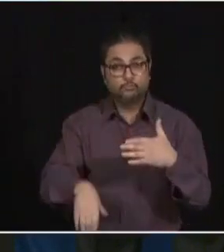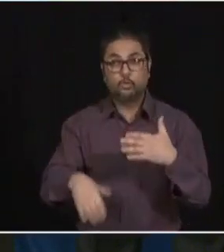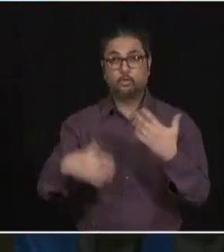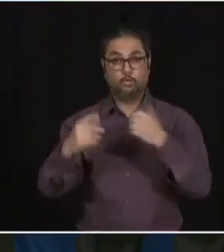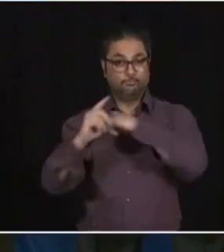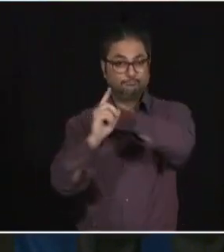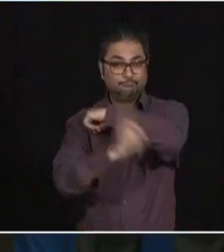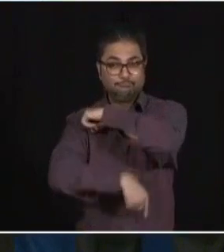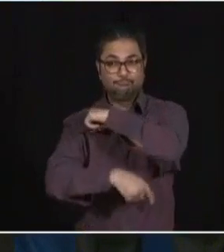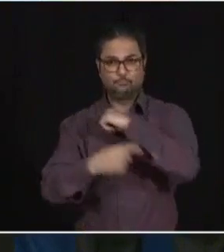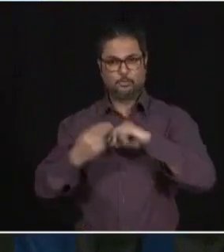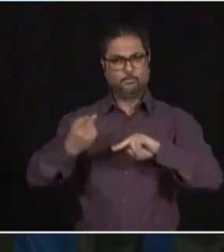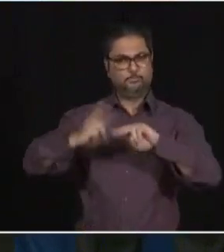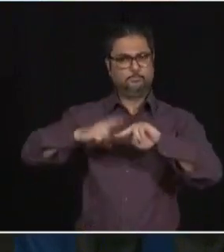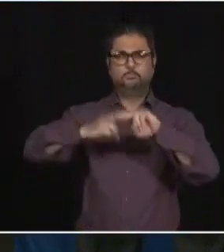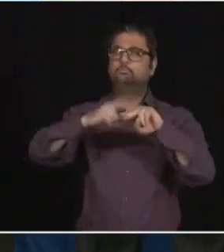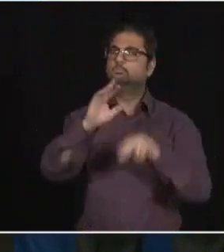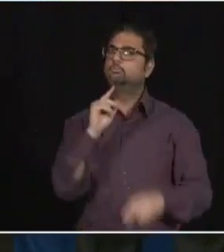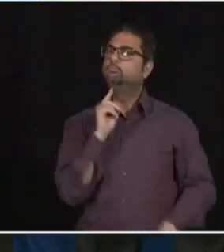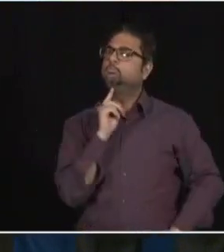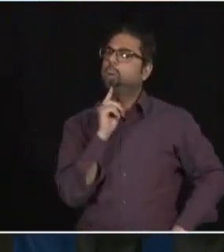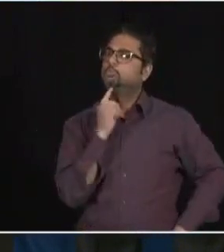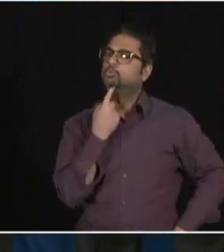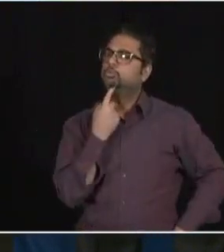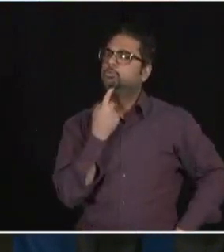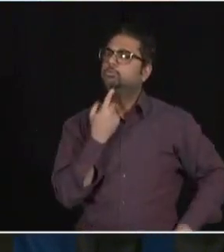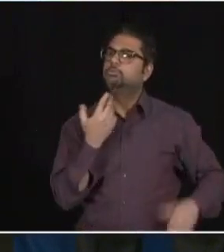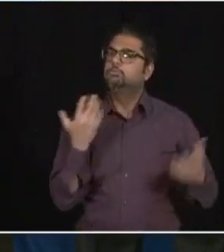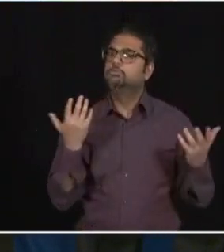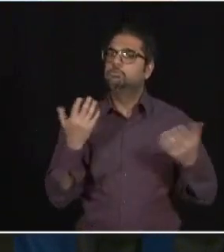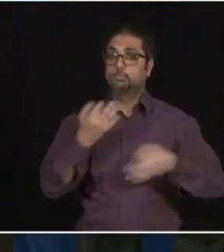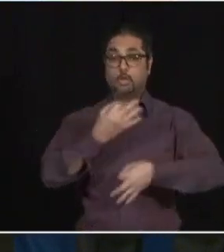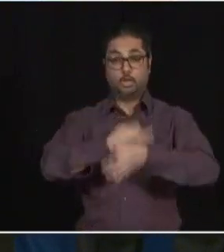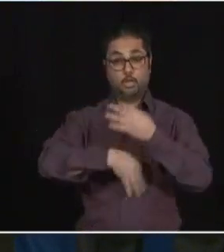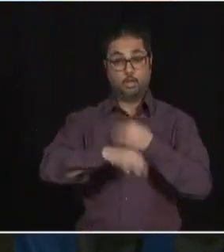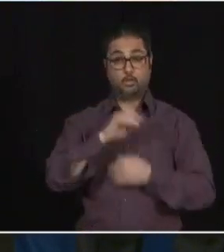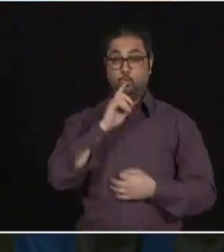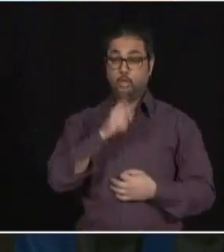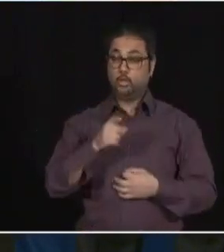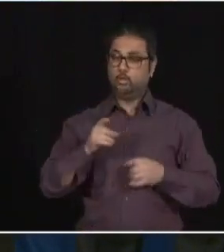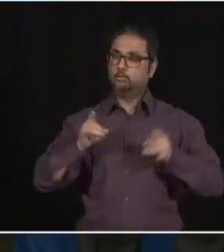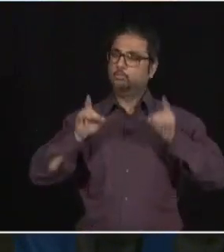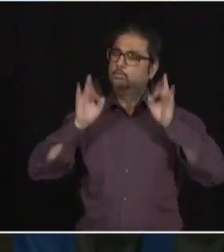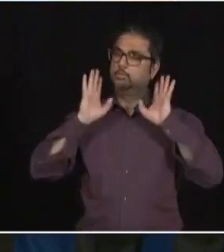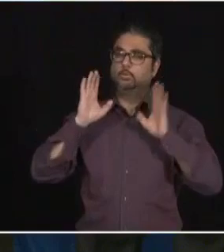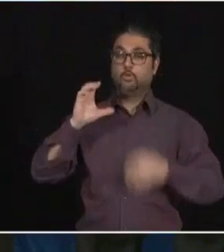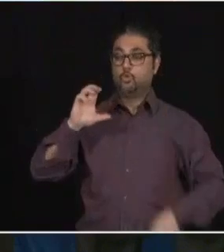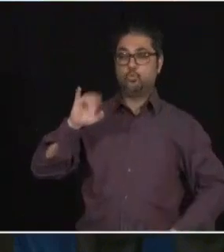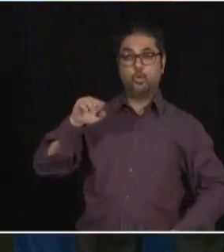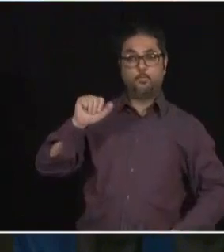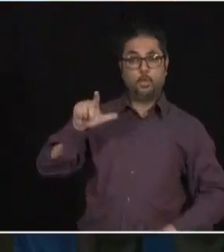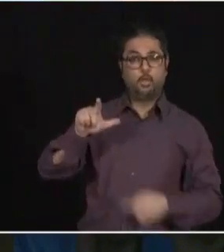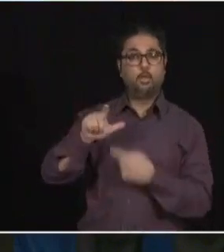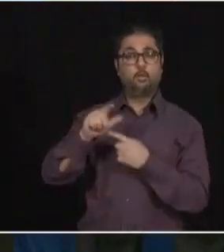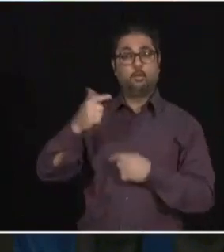nasty criminals, these gangbangers a slap on the wrist and they laugh at our police? Let's start giving